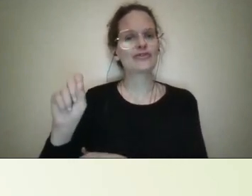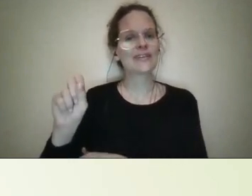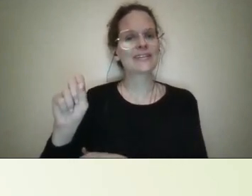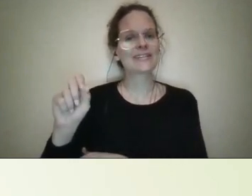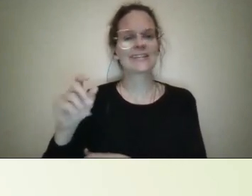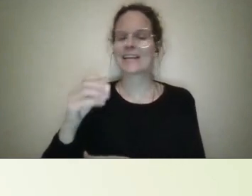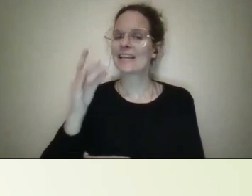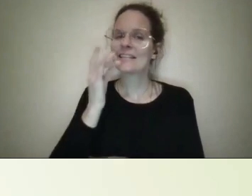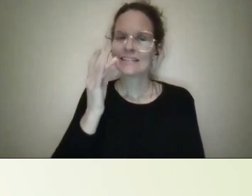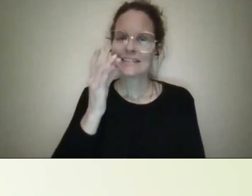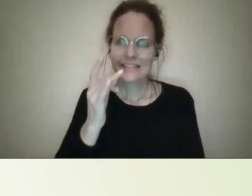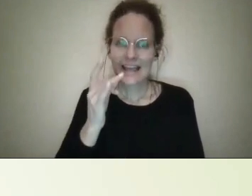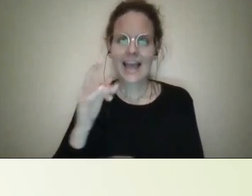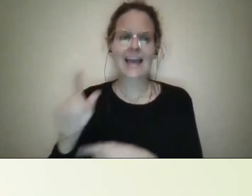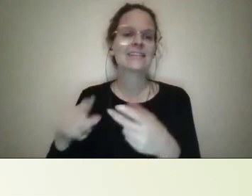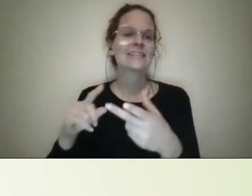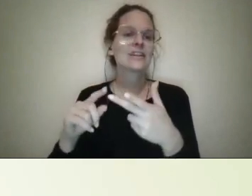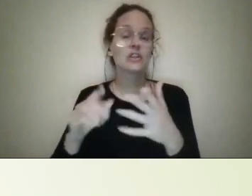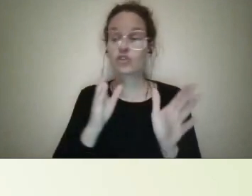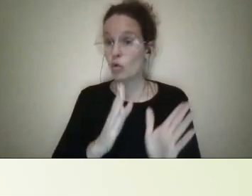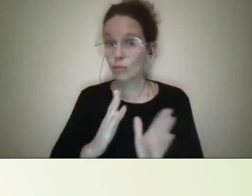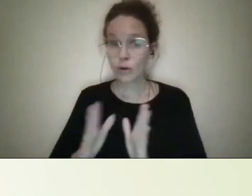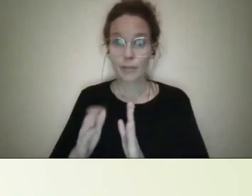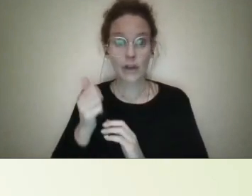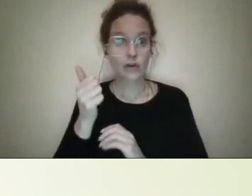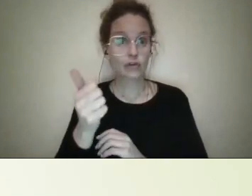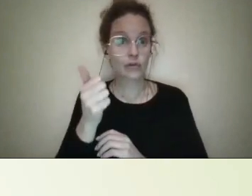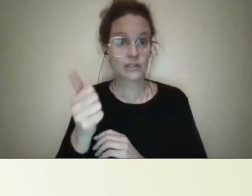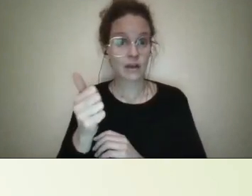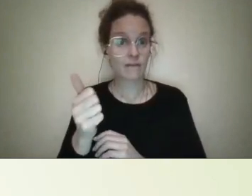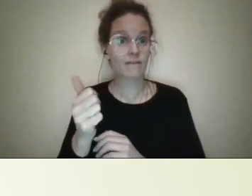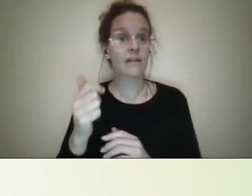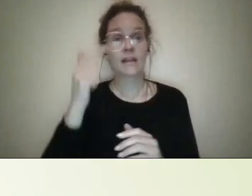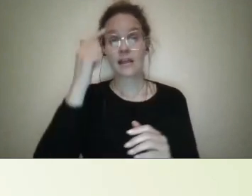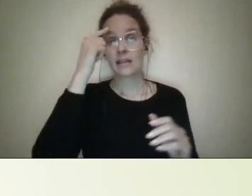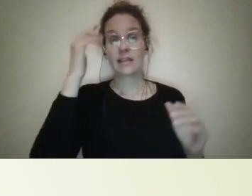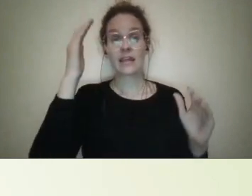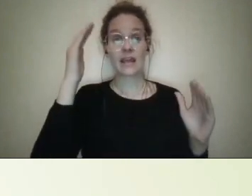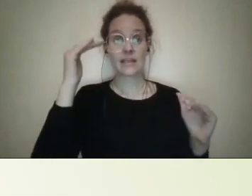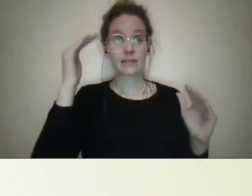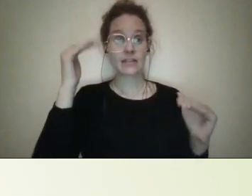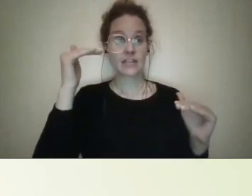we want to have - so prepare yourselves that the expectation is, we need to sit here and